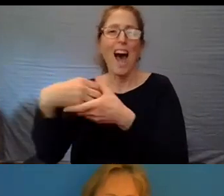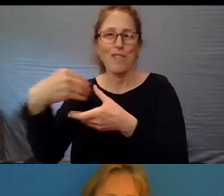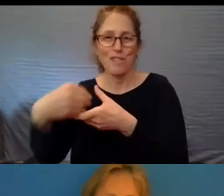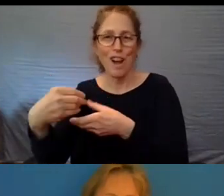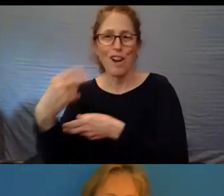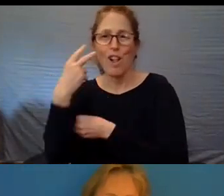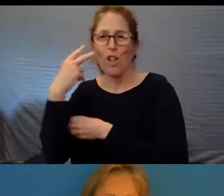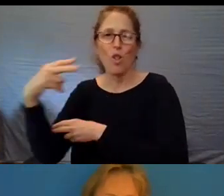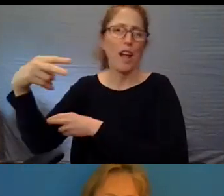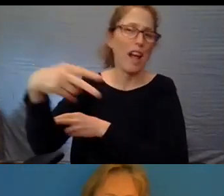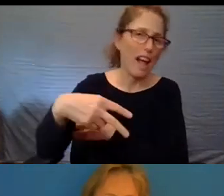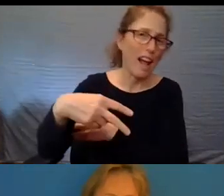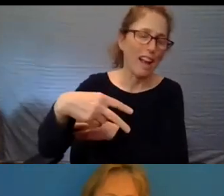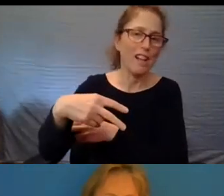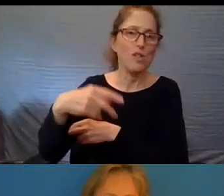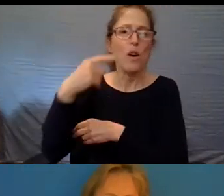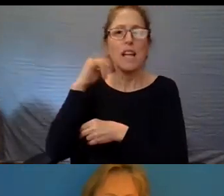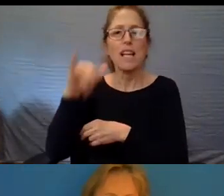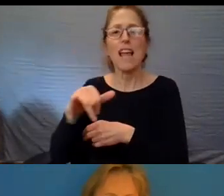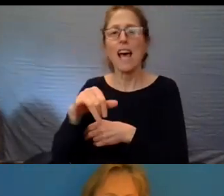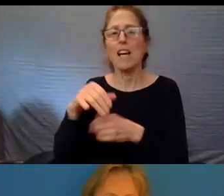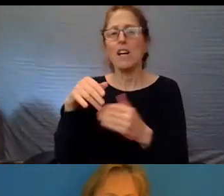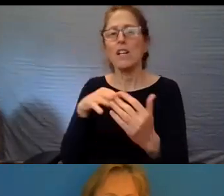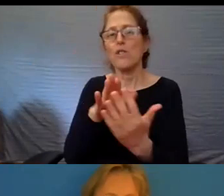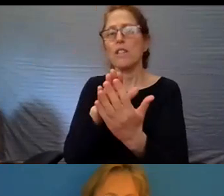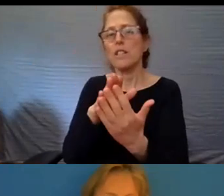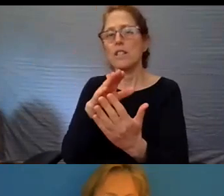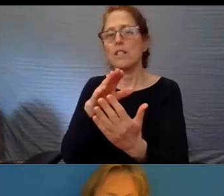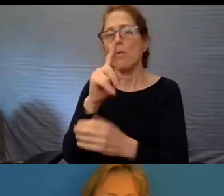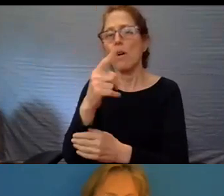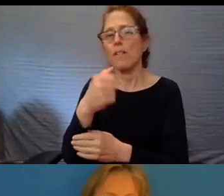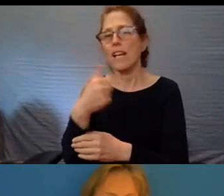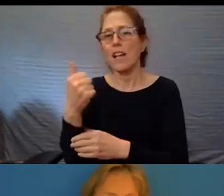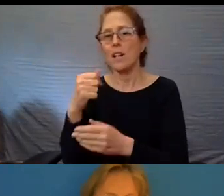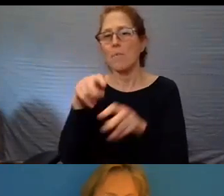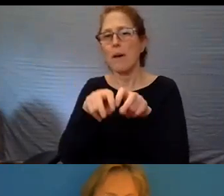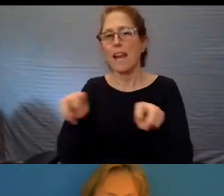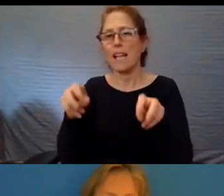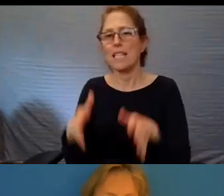And I think this speaks to one of the other panelists, I think it was Caroline,